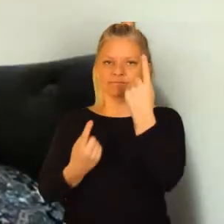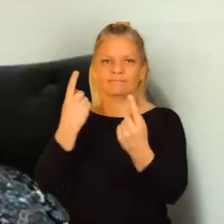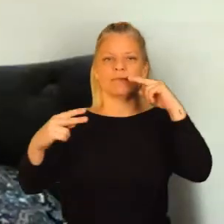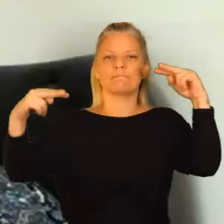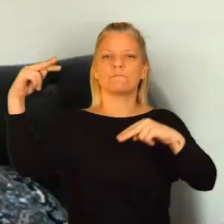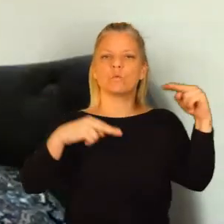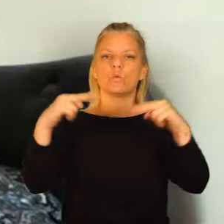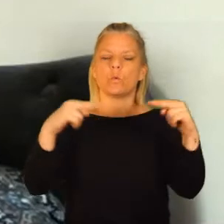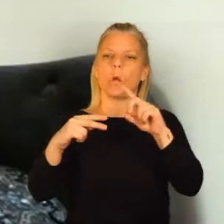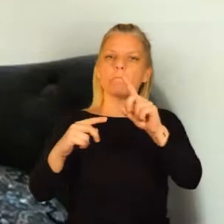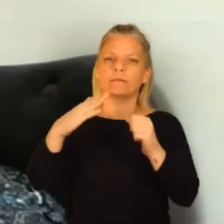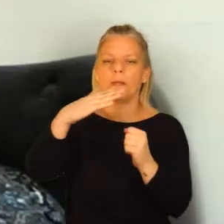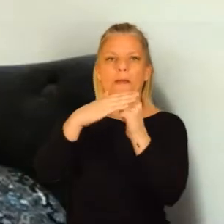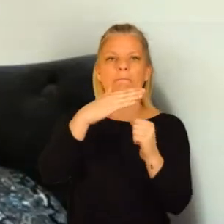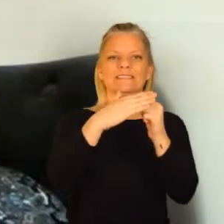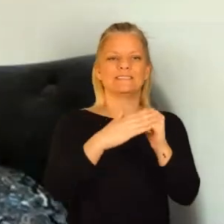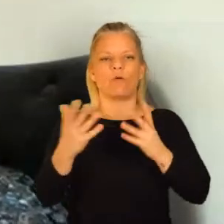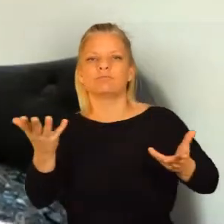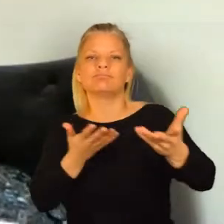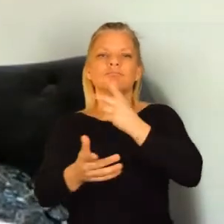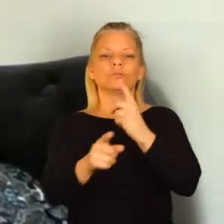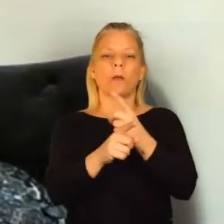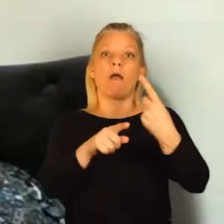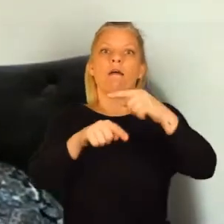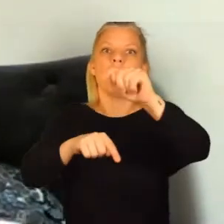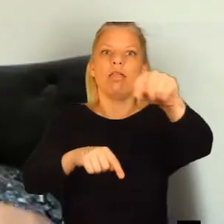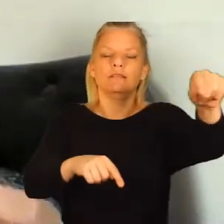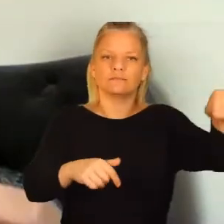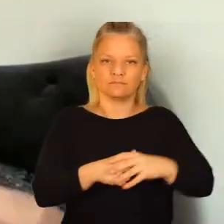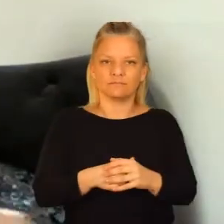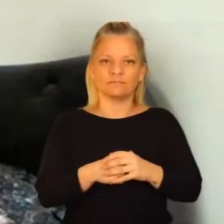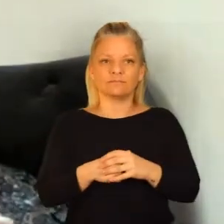um agree with one over the other even if we might agree with spiritual or schizophrenia beliefs.